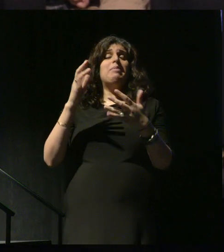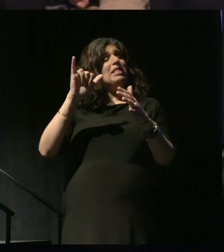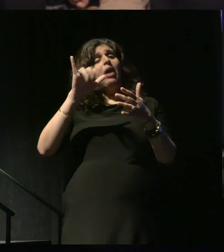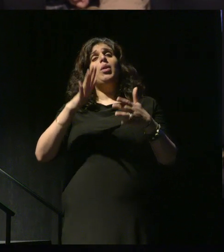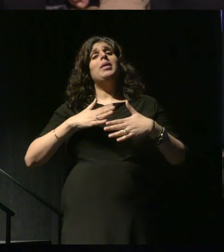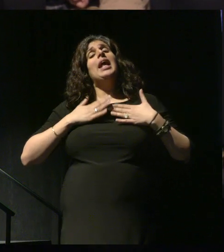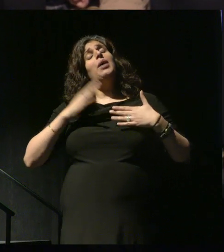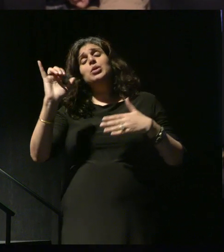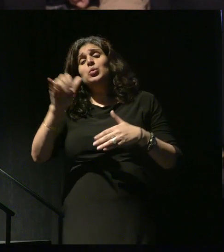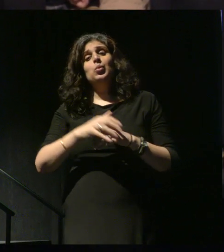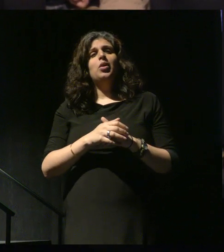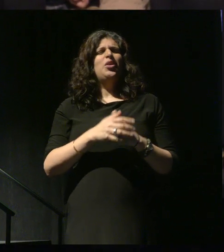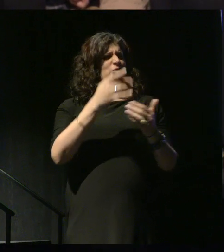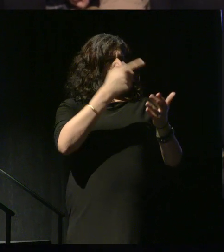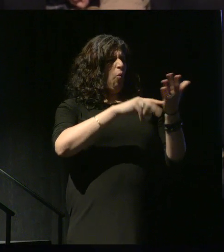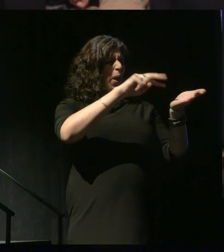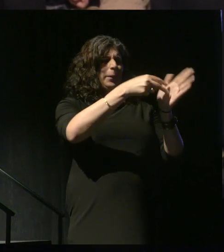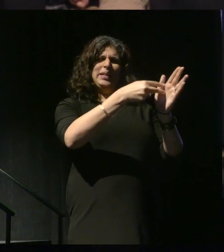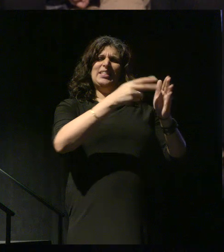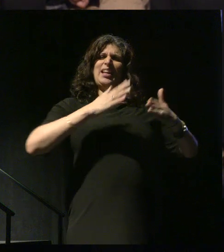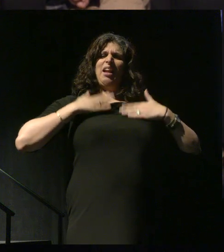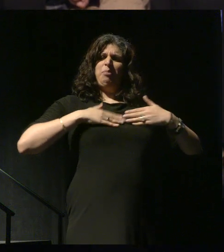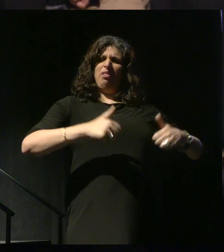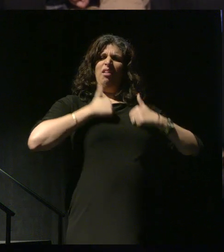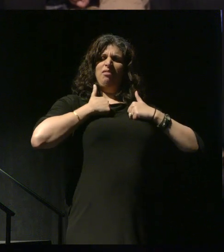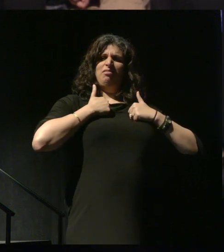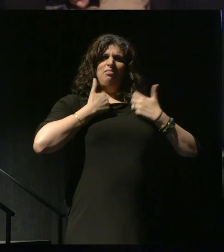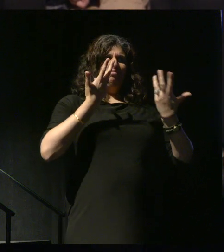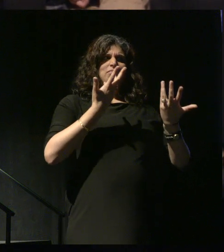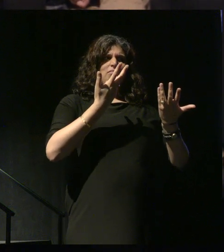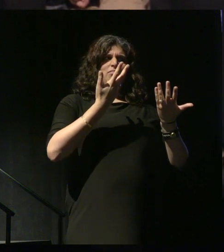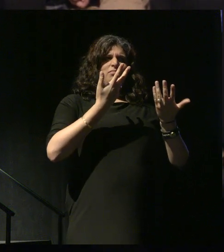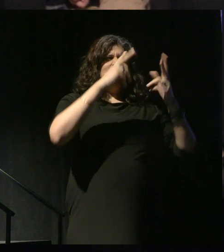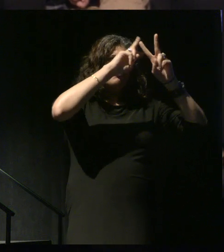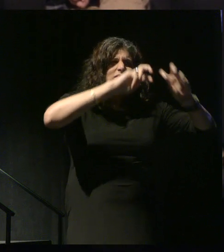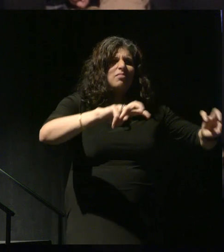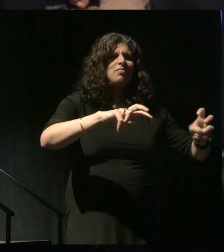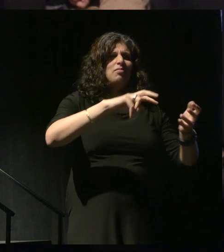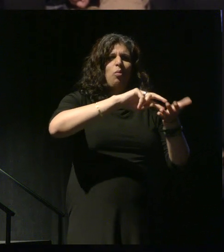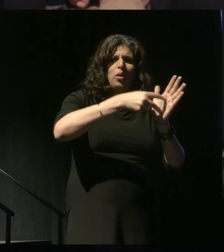like what is a happy life anyway. Yeah. And to interrogate that meaningfully